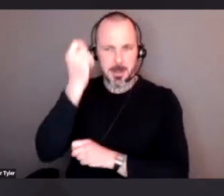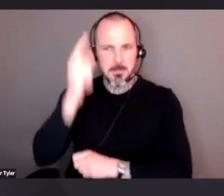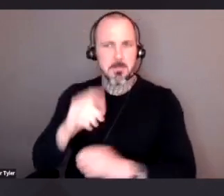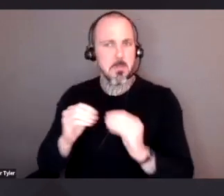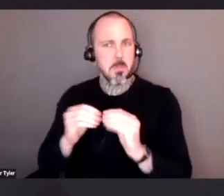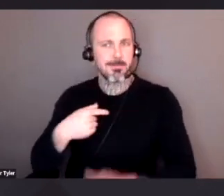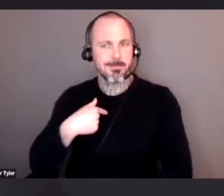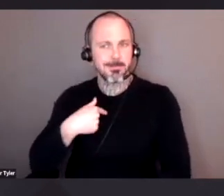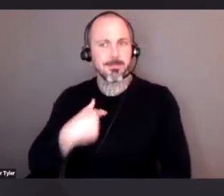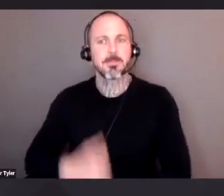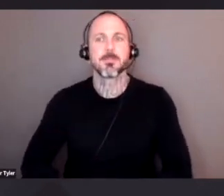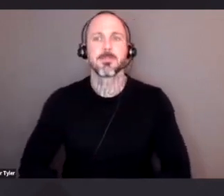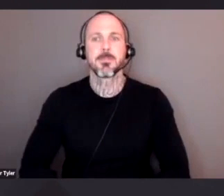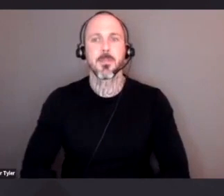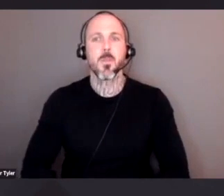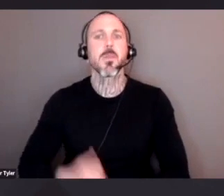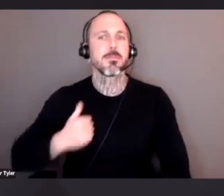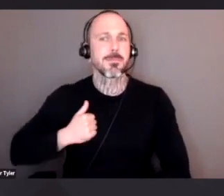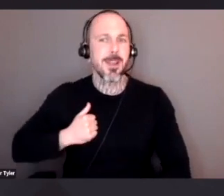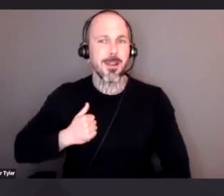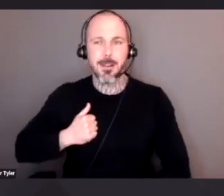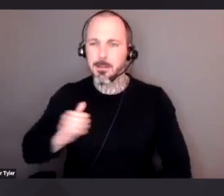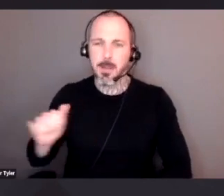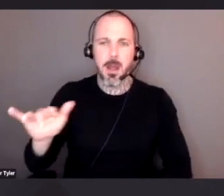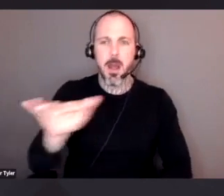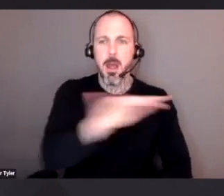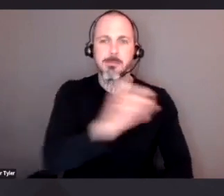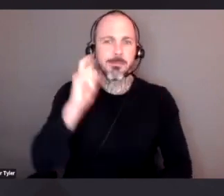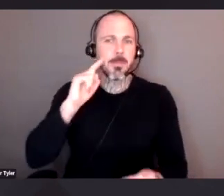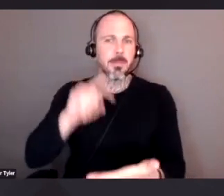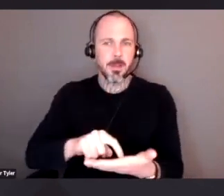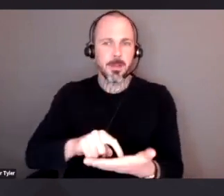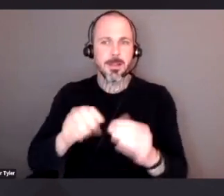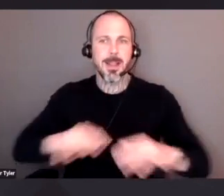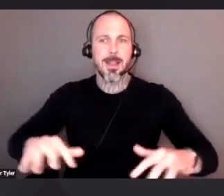of the Inuit, Metis, and First Nations people who call this land home.